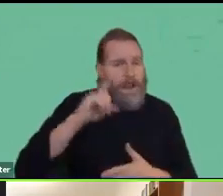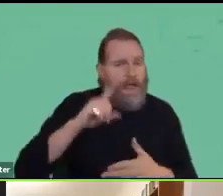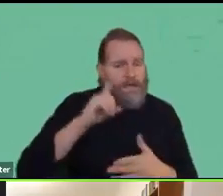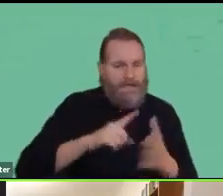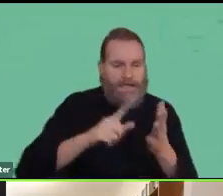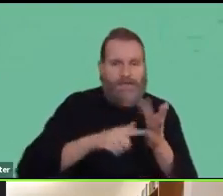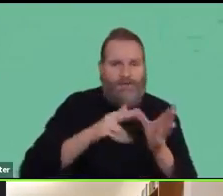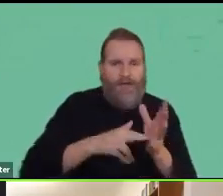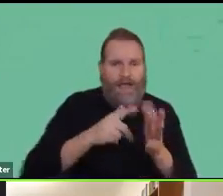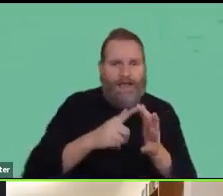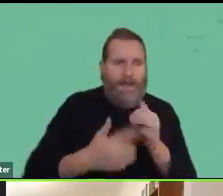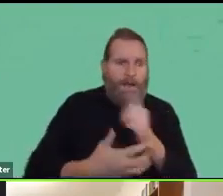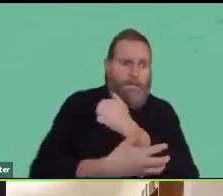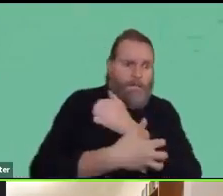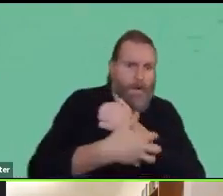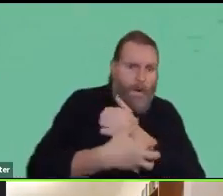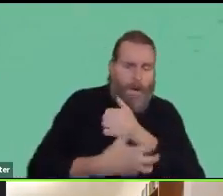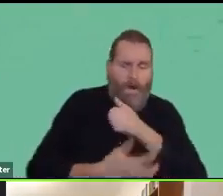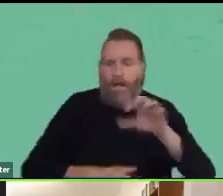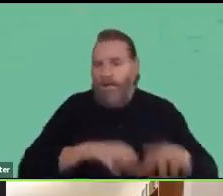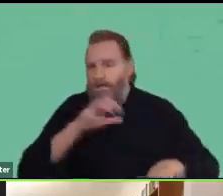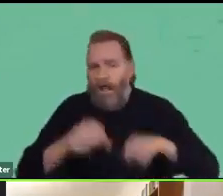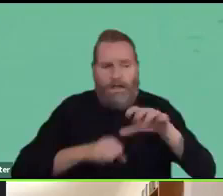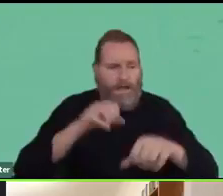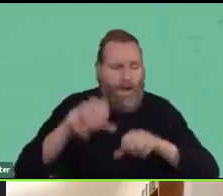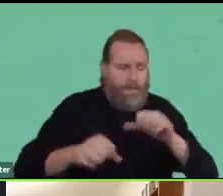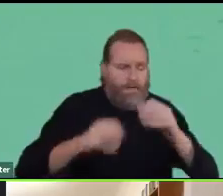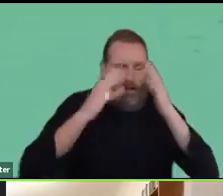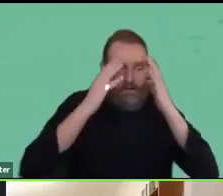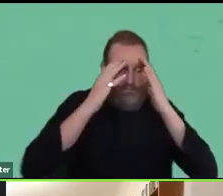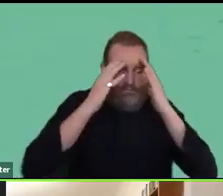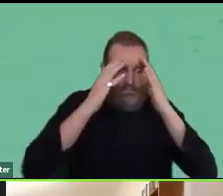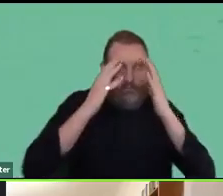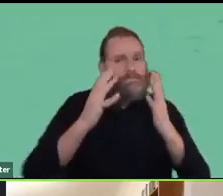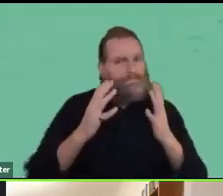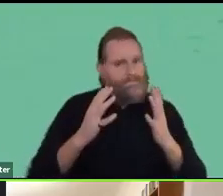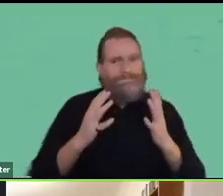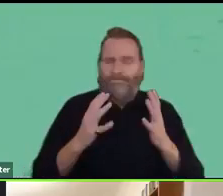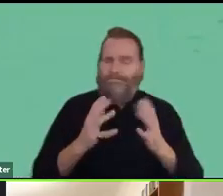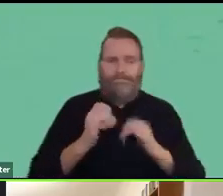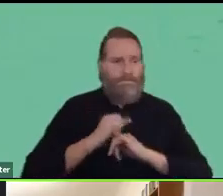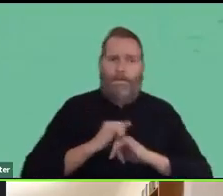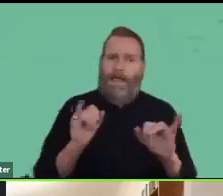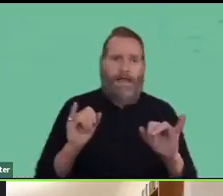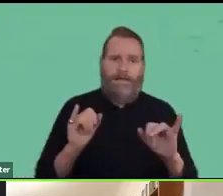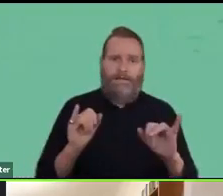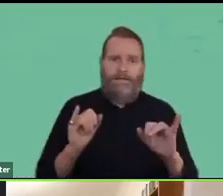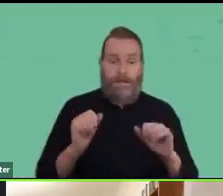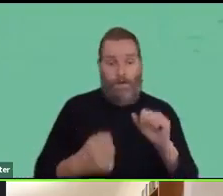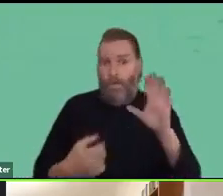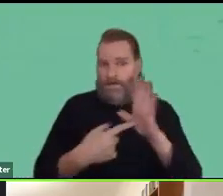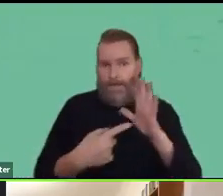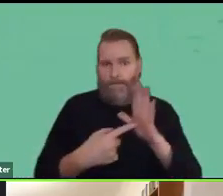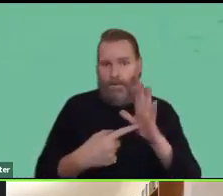we'll try and get some snippets of this debate circulated because what what I think people need to get across is is our MPs who supported us